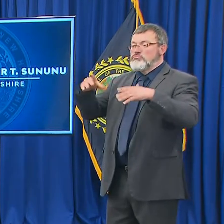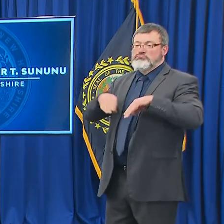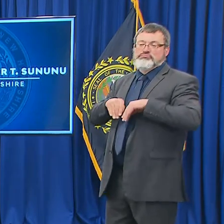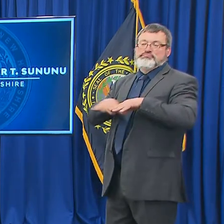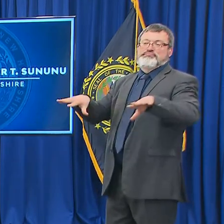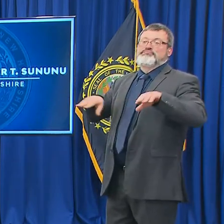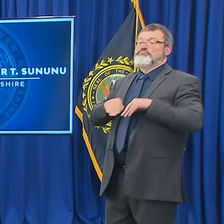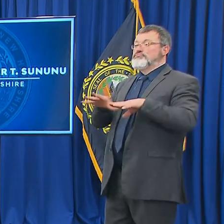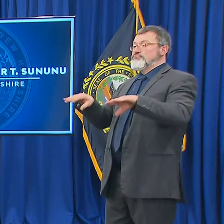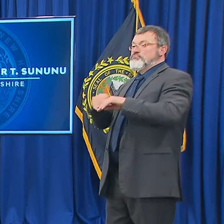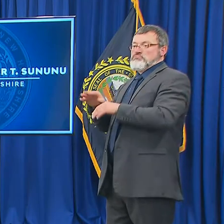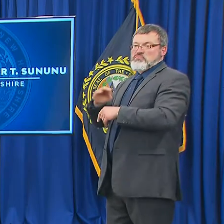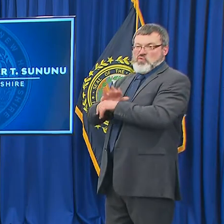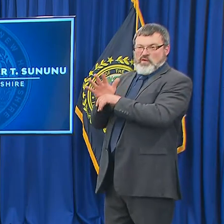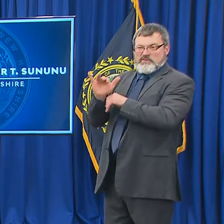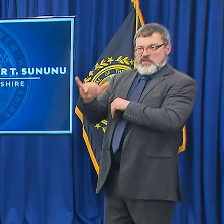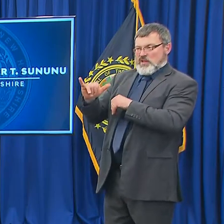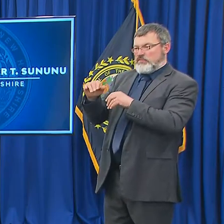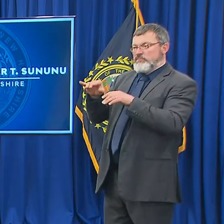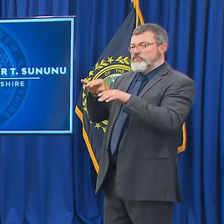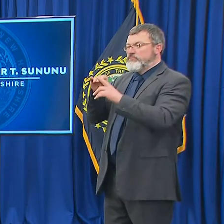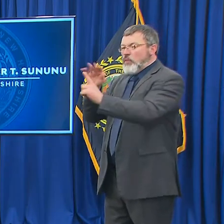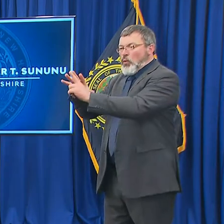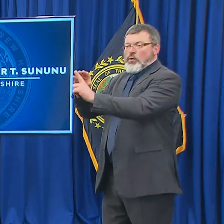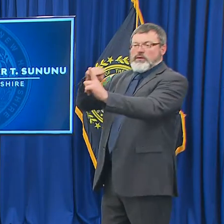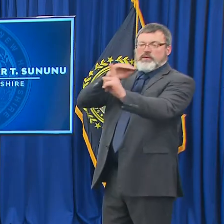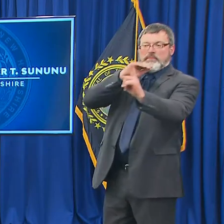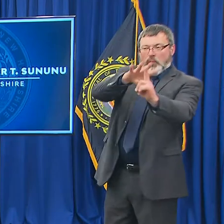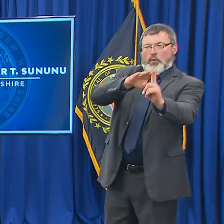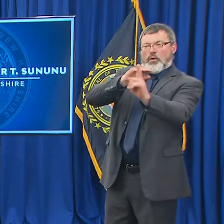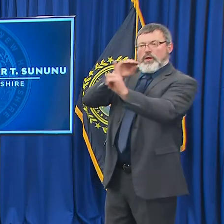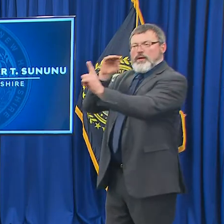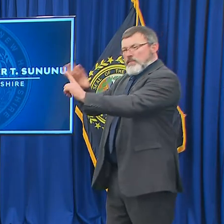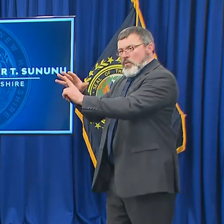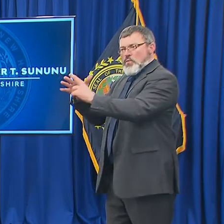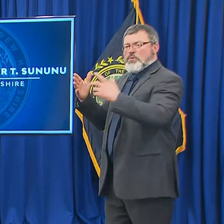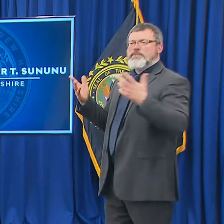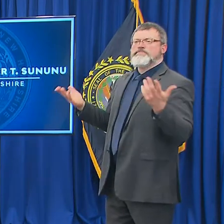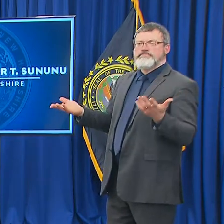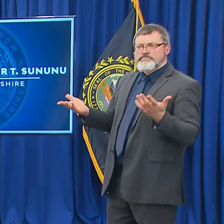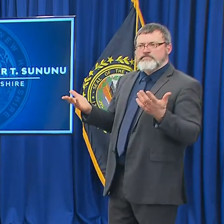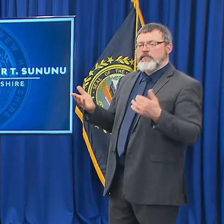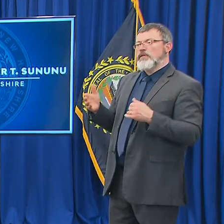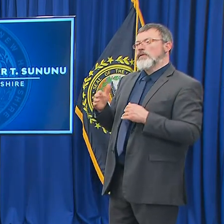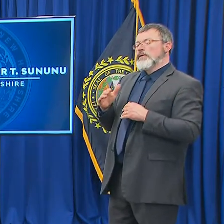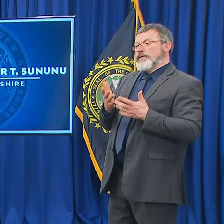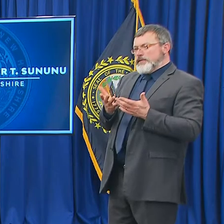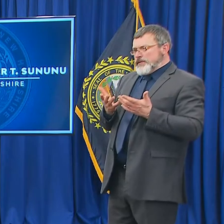community spread in the state. So I'll take that. There's community spread in this state.